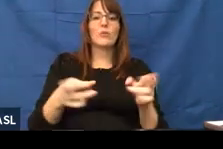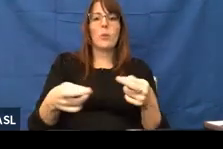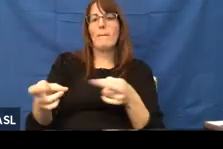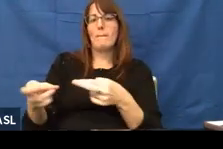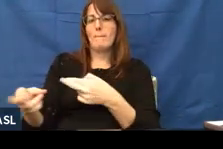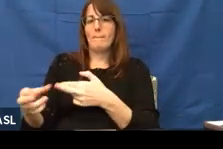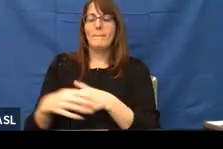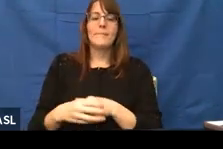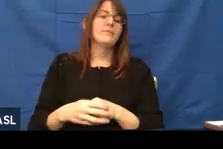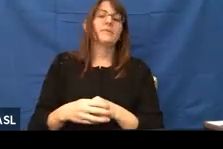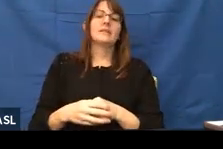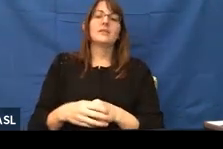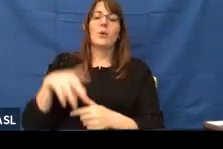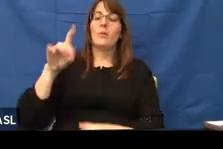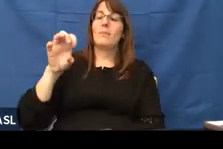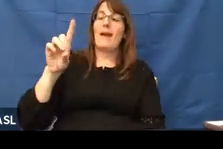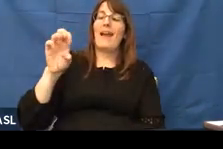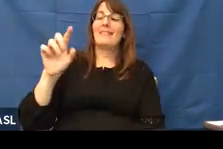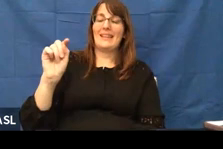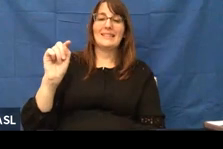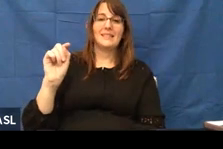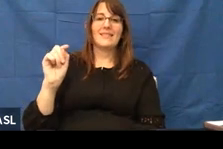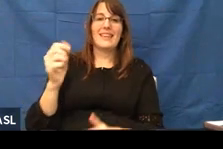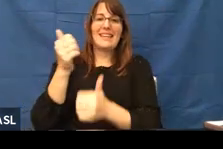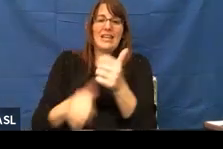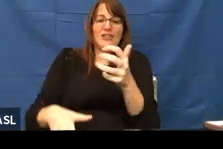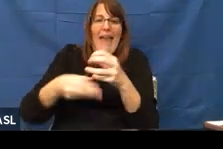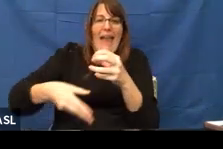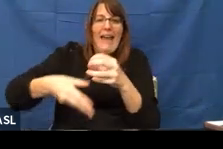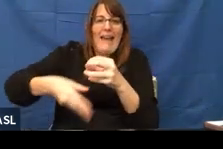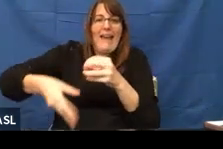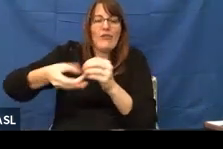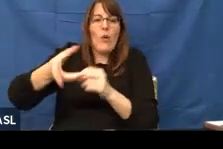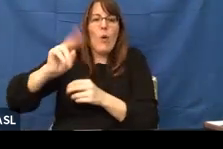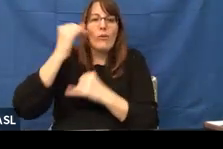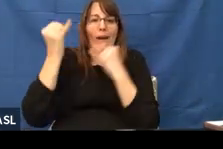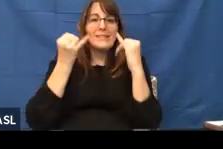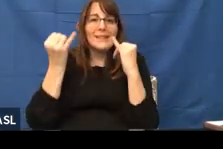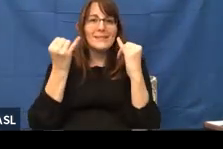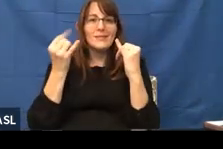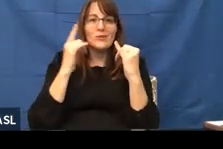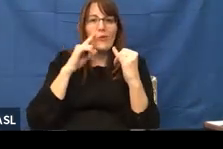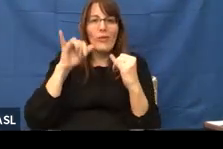Allison Frenzel : And so potluck is a place for them to each to add their own ideas, ideas about what that design could look like.